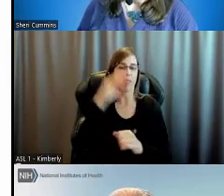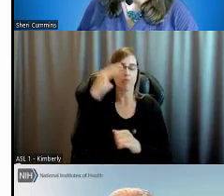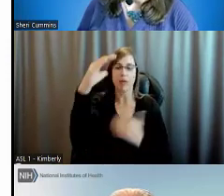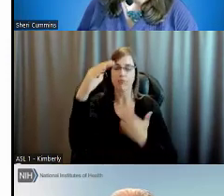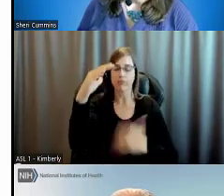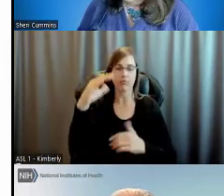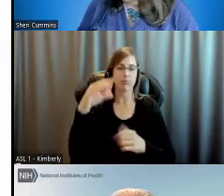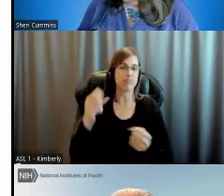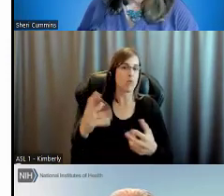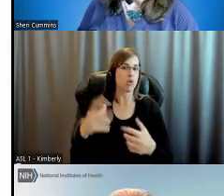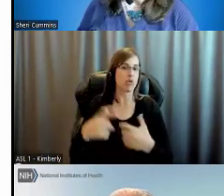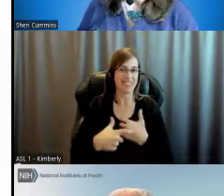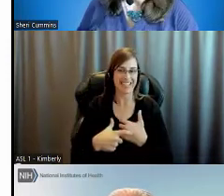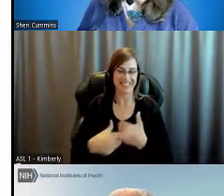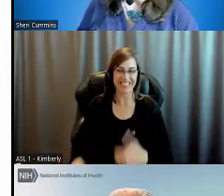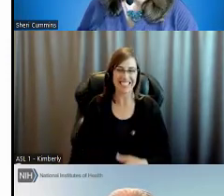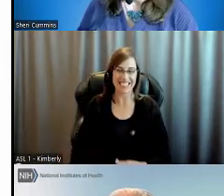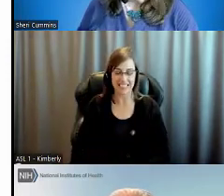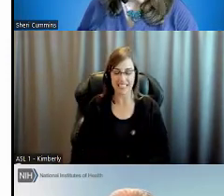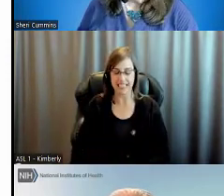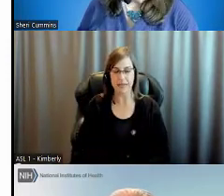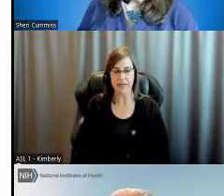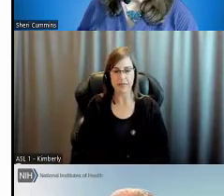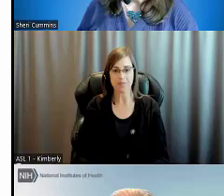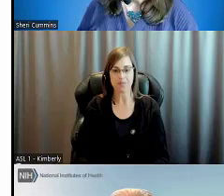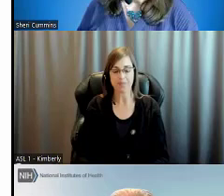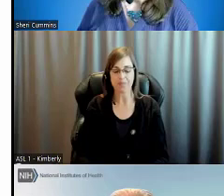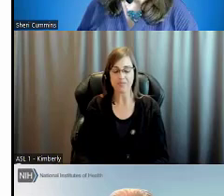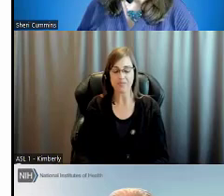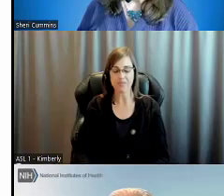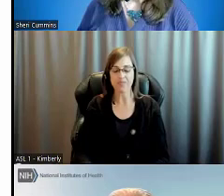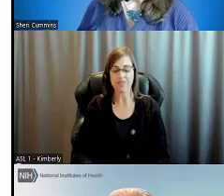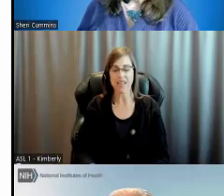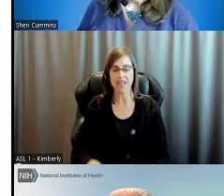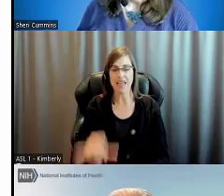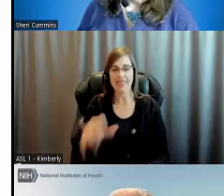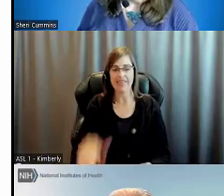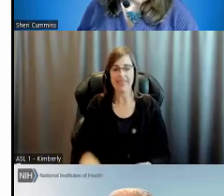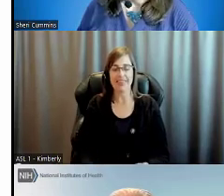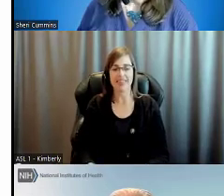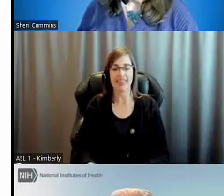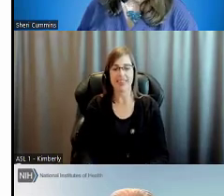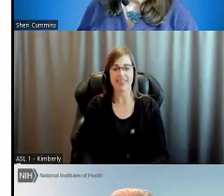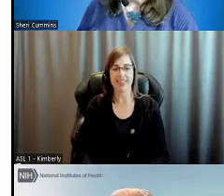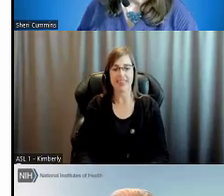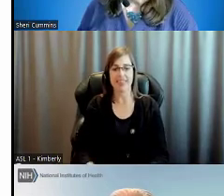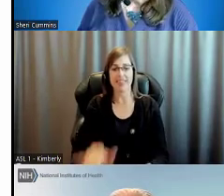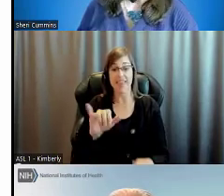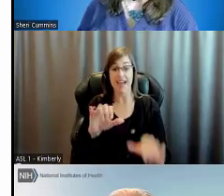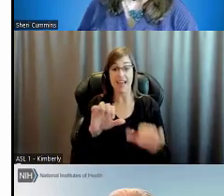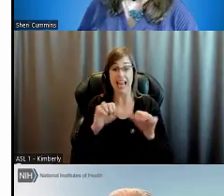And there, that agency contacts section is especially important because, if you have questions after you've read it,